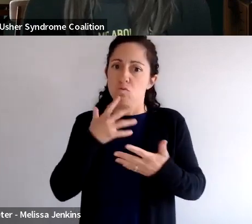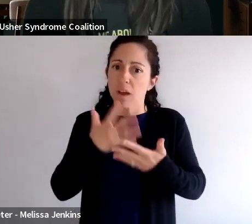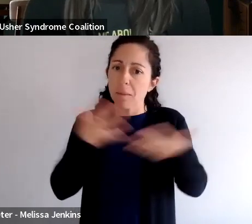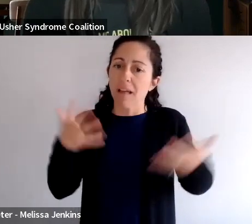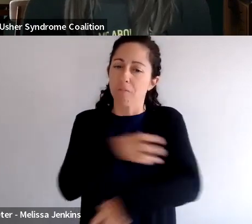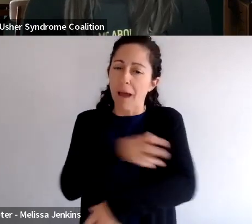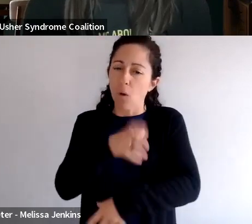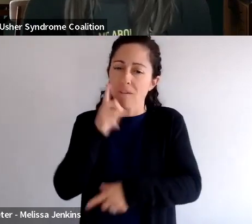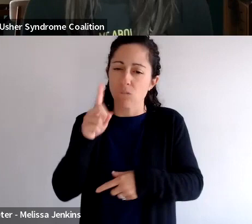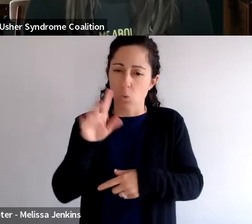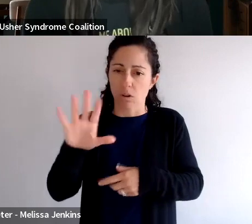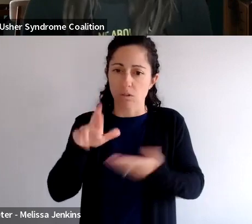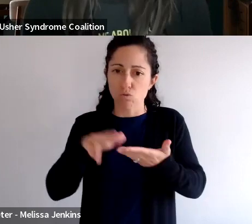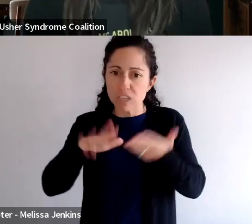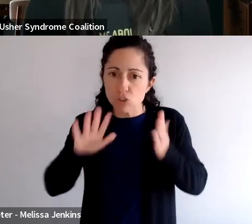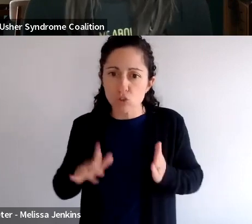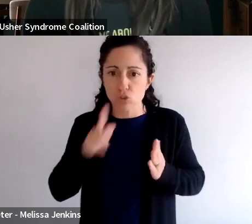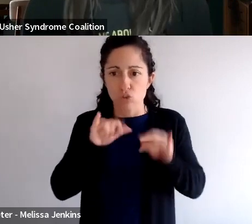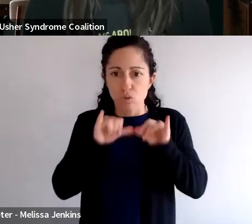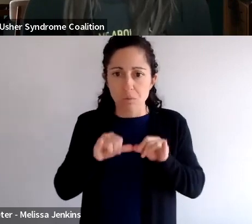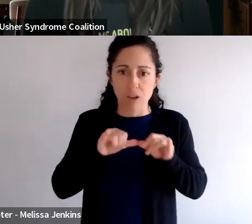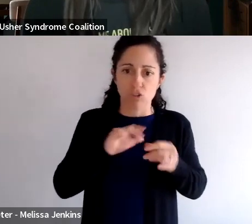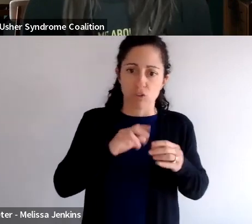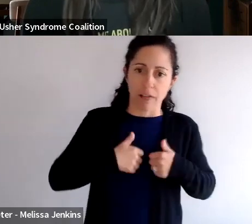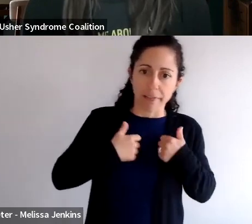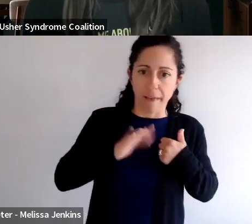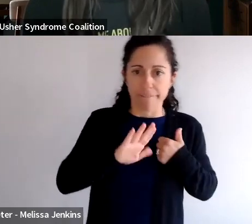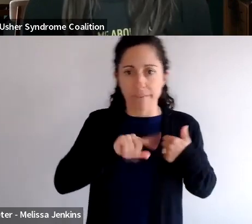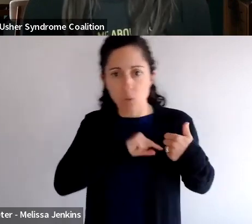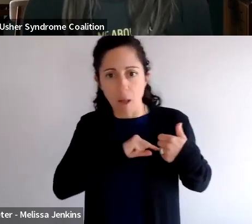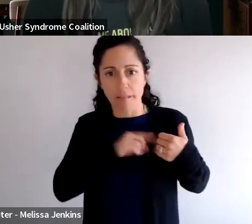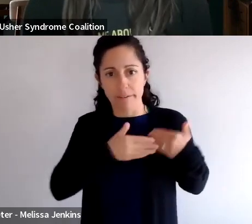quality of life and beyond. And I can't say that I'm behind that, I'm just saying this community